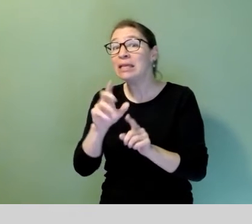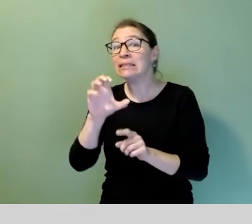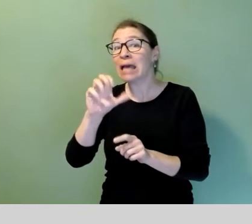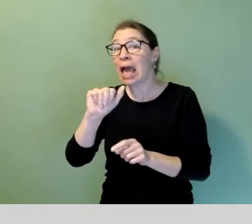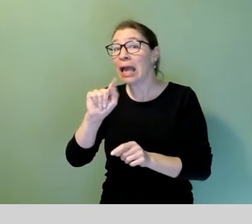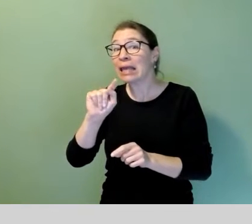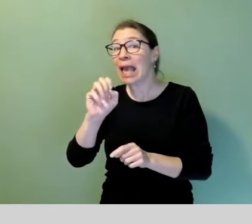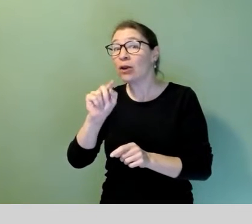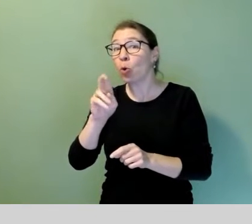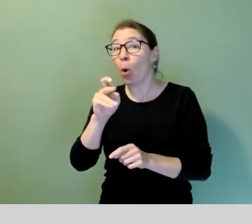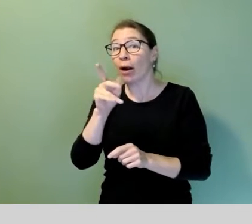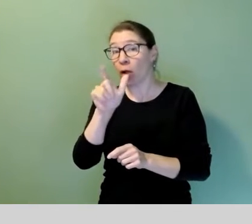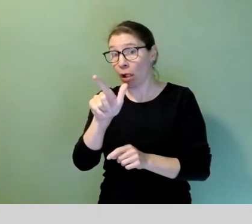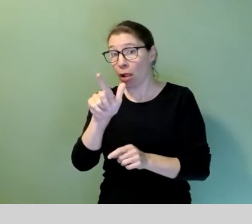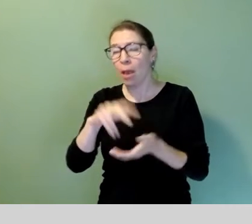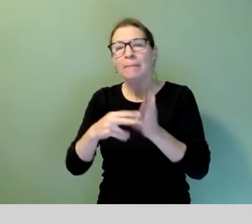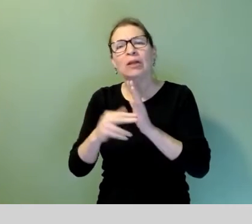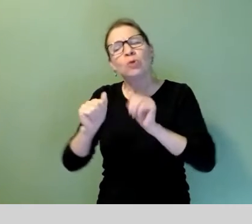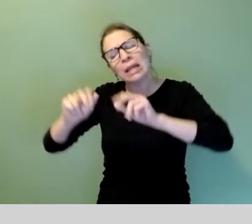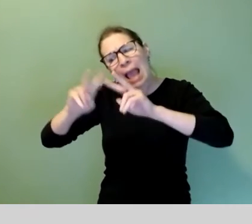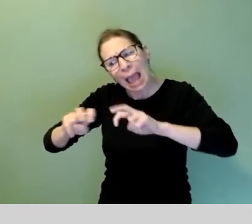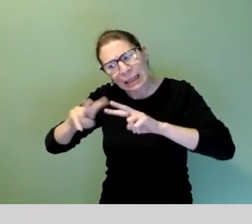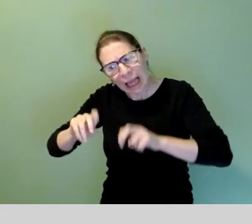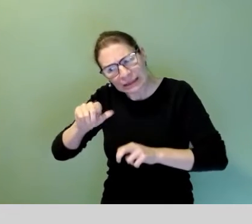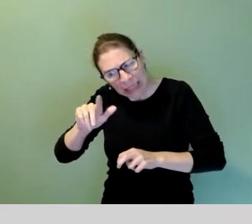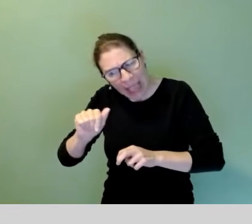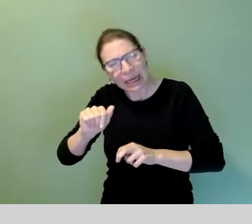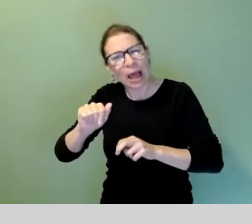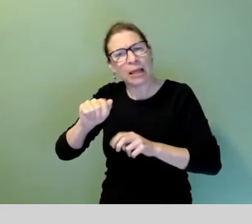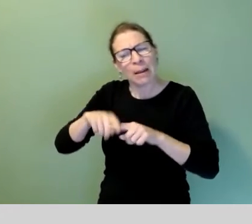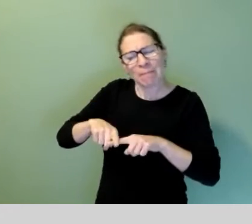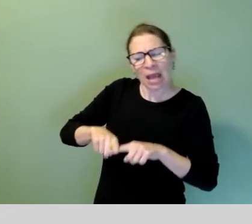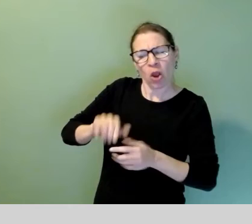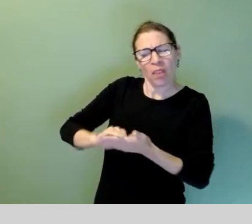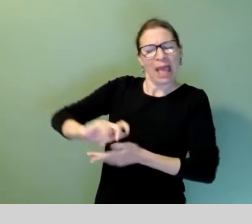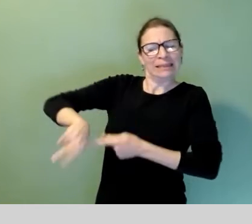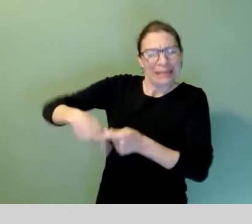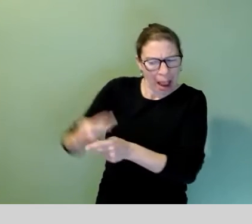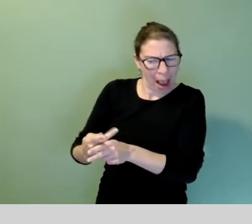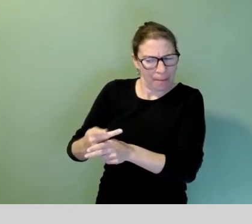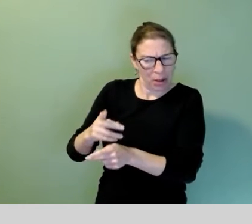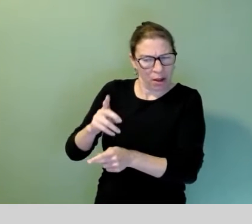the data according to the values of this categorical, non-continuous discrete variable